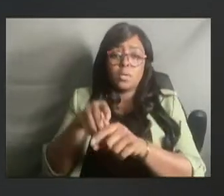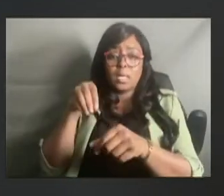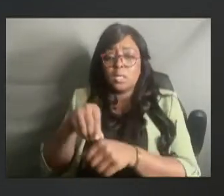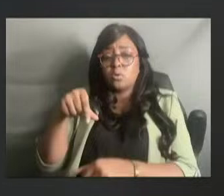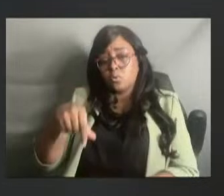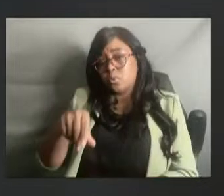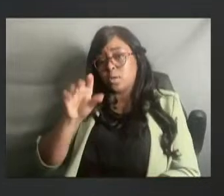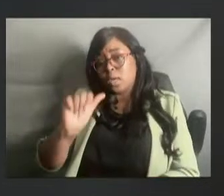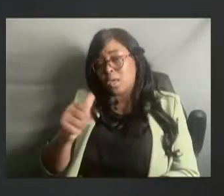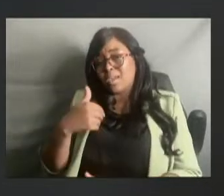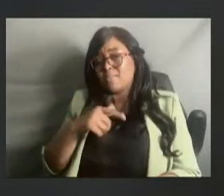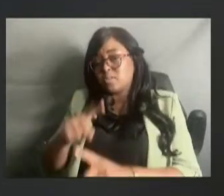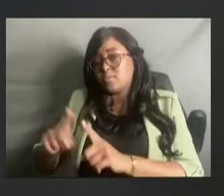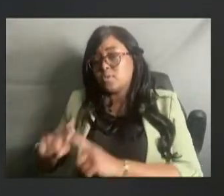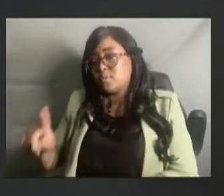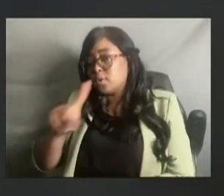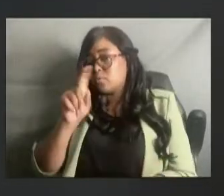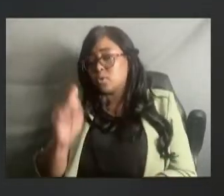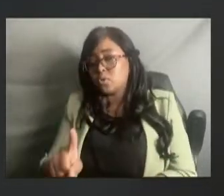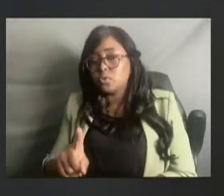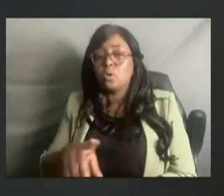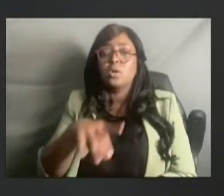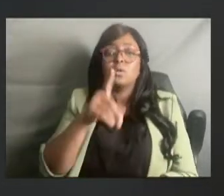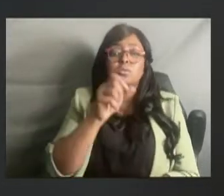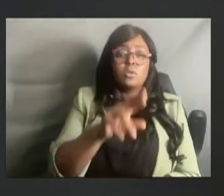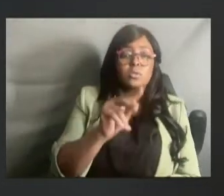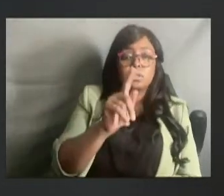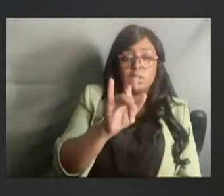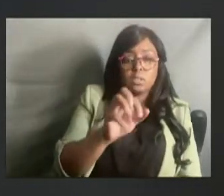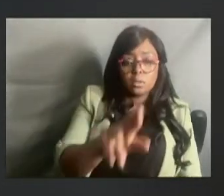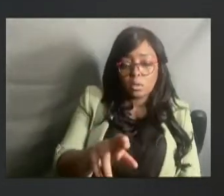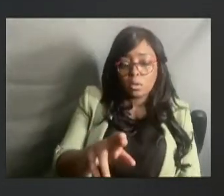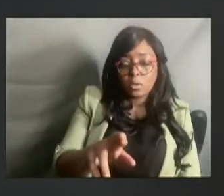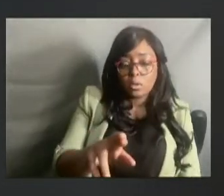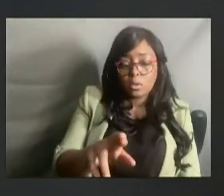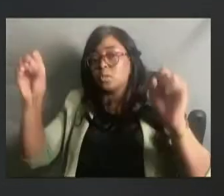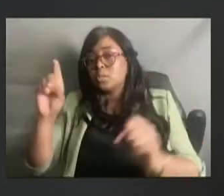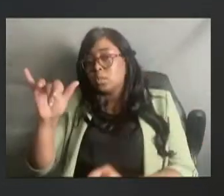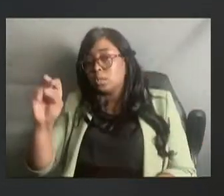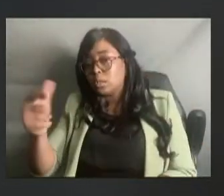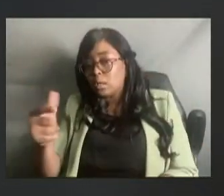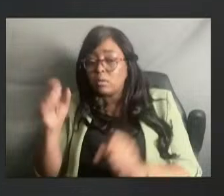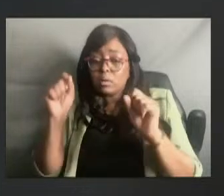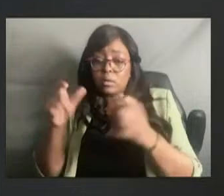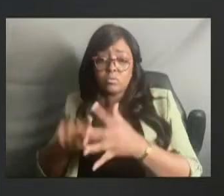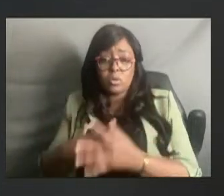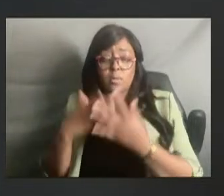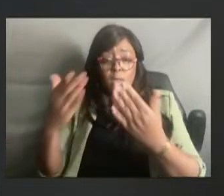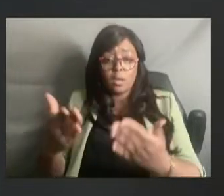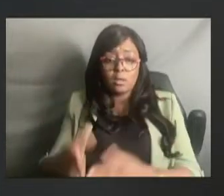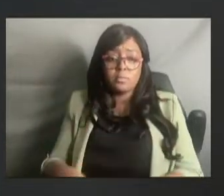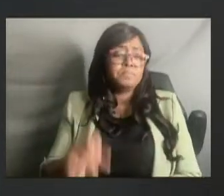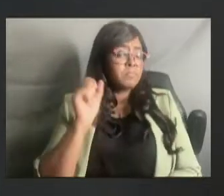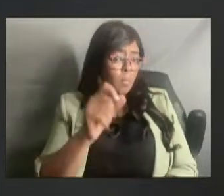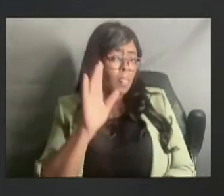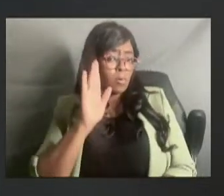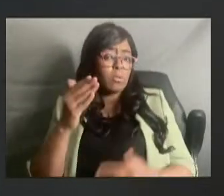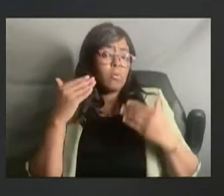wonderful. We also have a number of questions in the Q and A and Doctor Taylor, president Yang